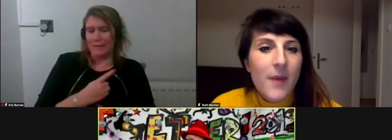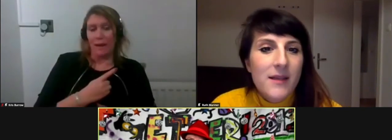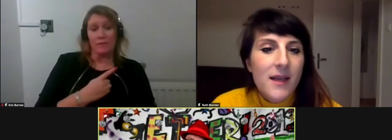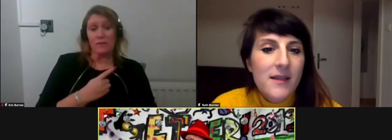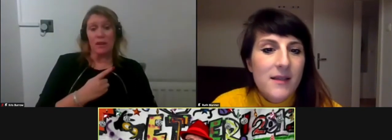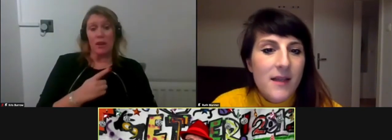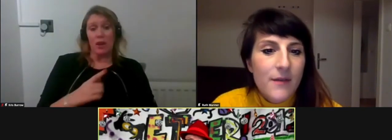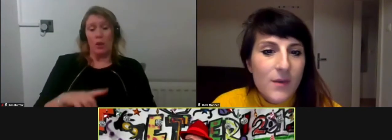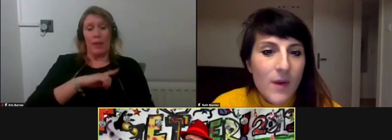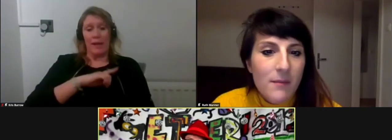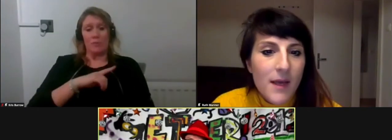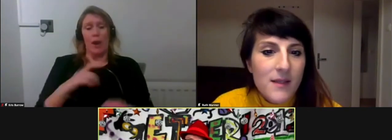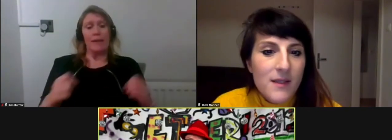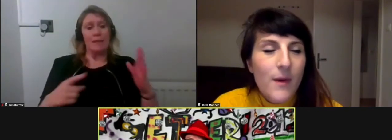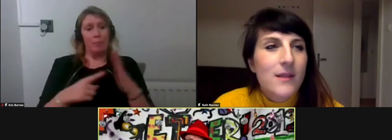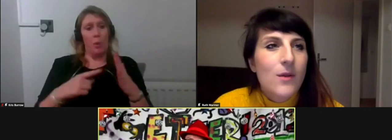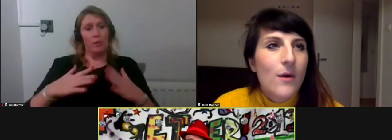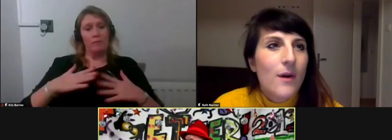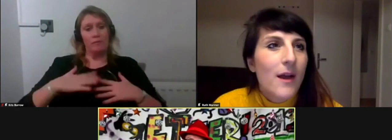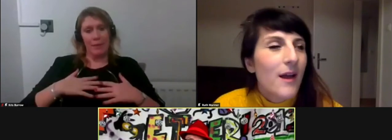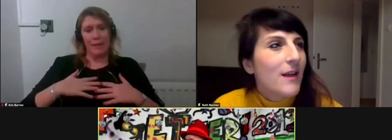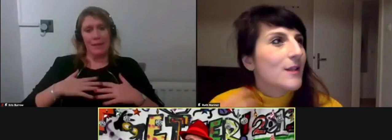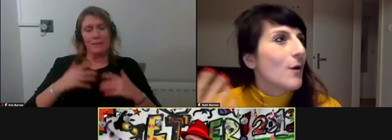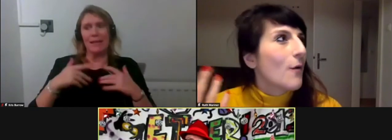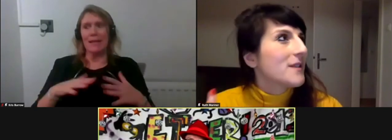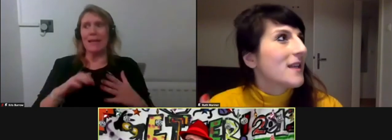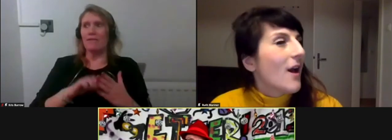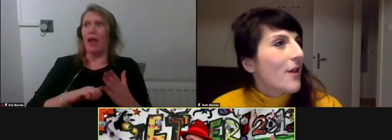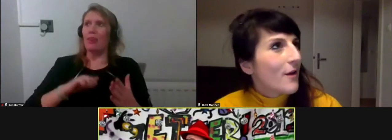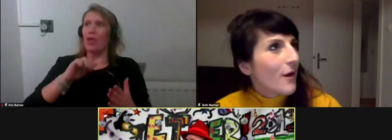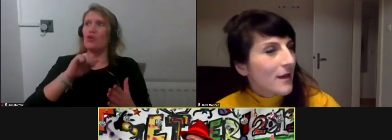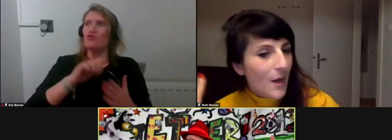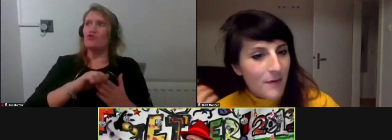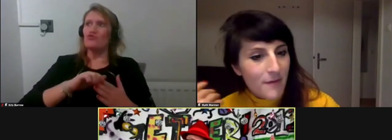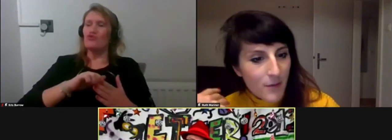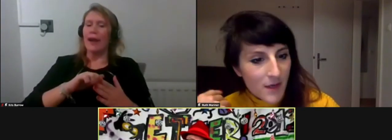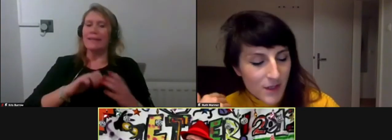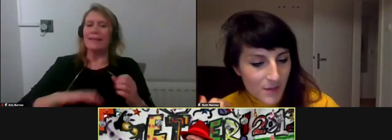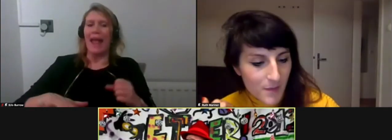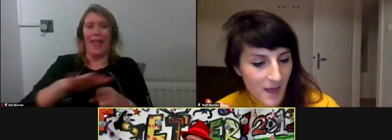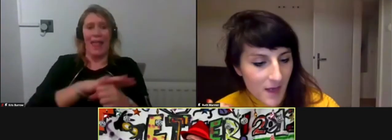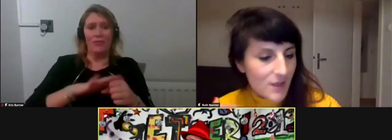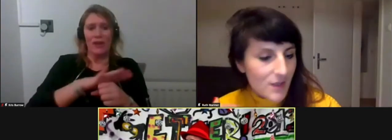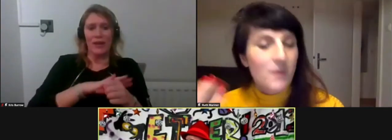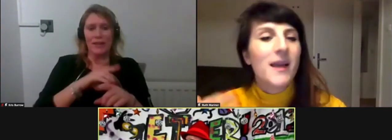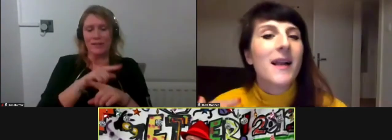spaces, if you see what I mean, so it's not -- because obviously the other example of that would be, it just wouldn't be